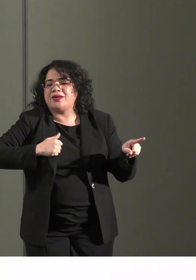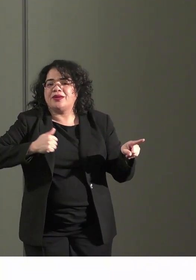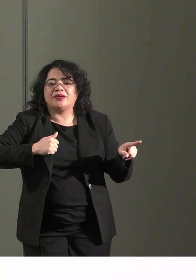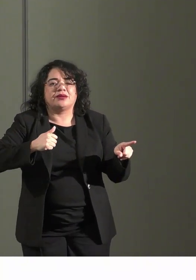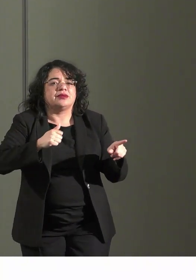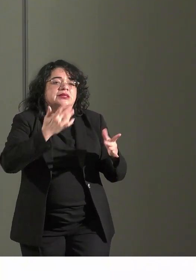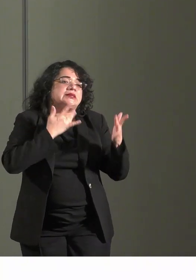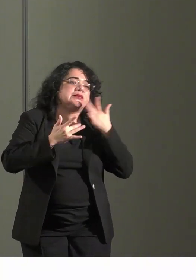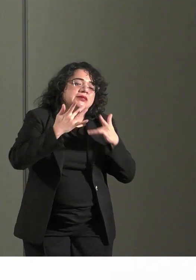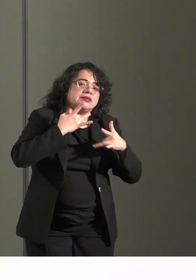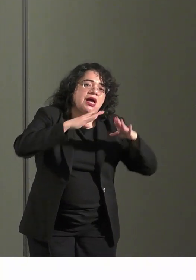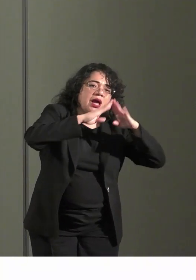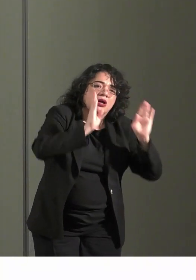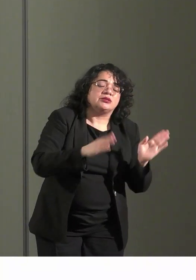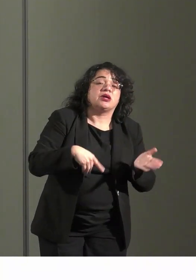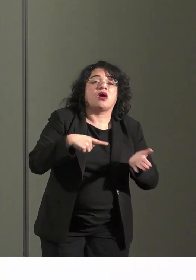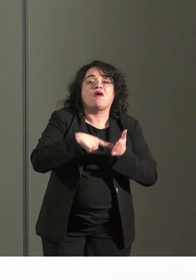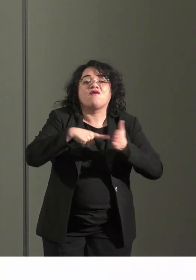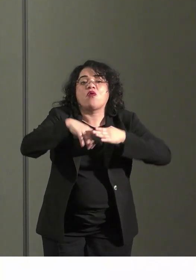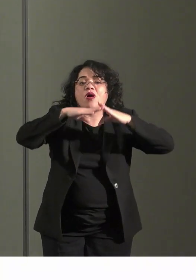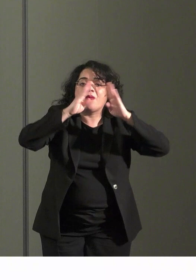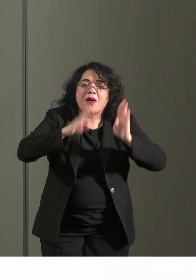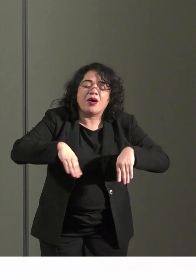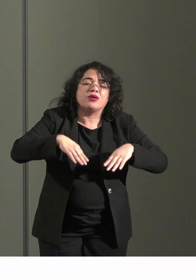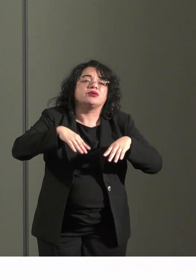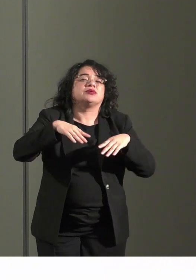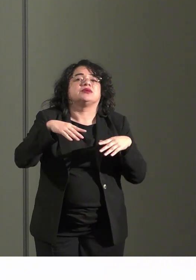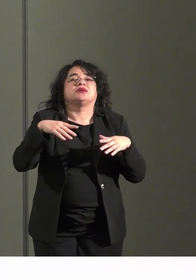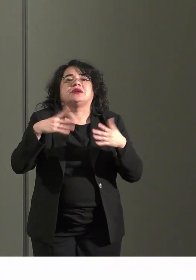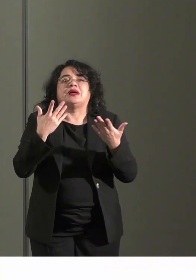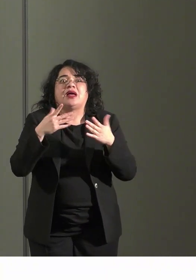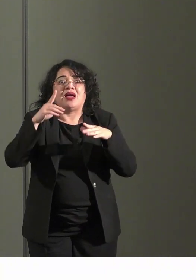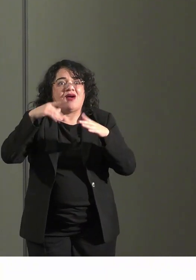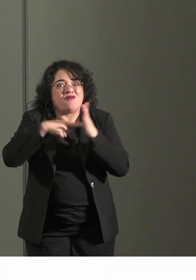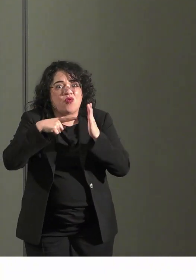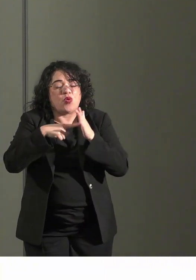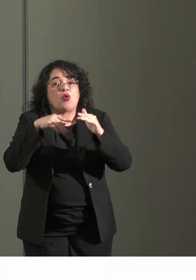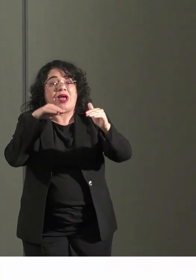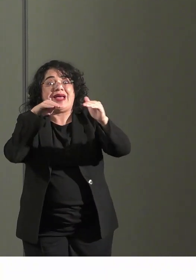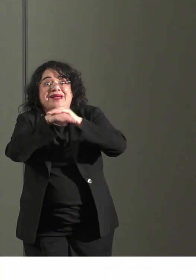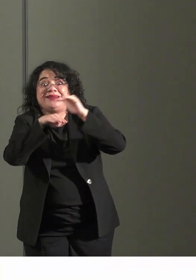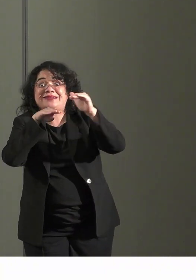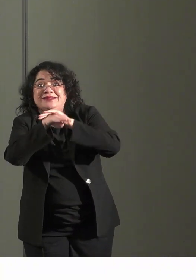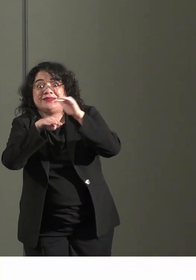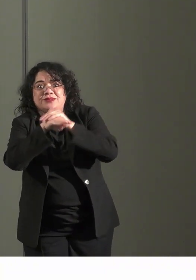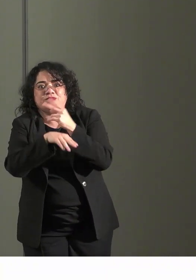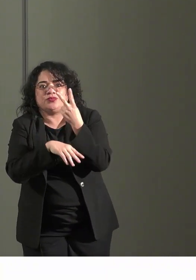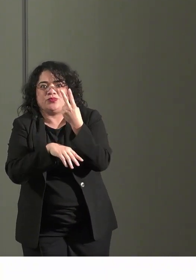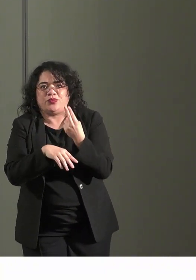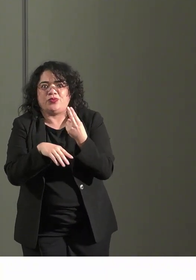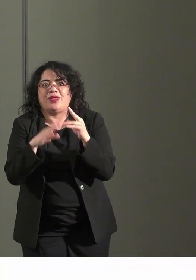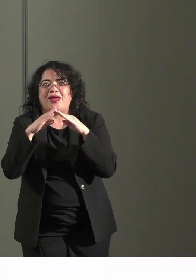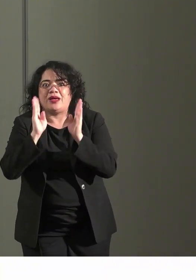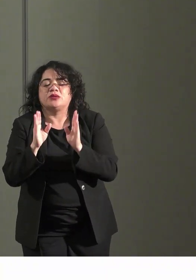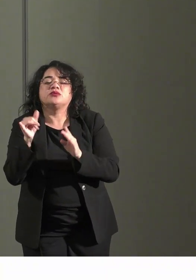housing affordable housing and lack of affordable accessibility housing we want to do measures that